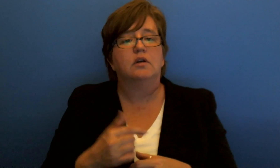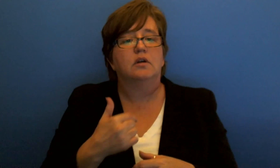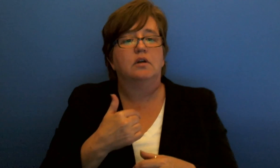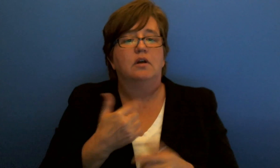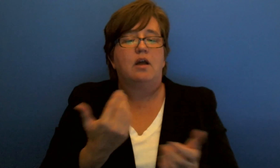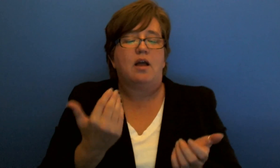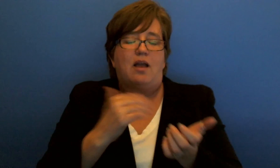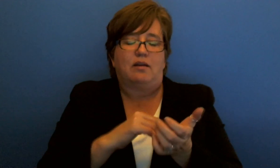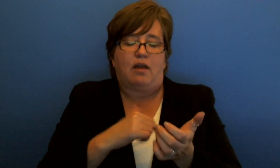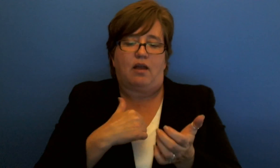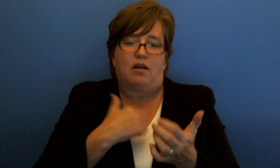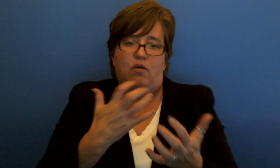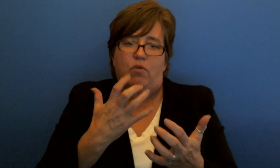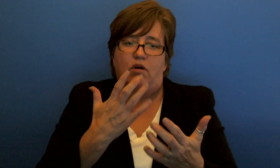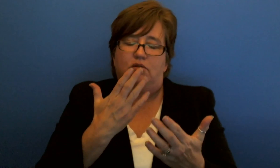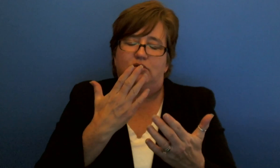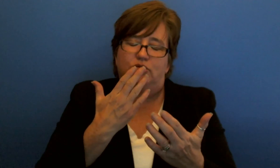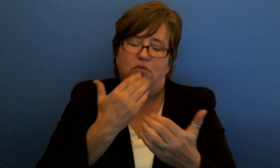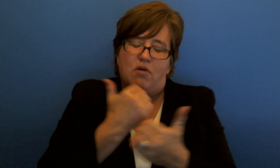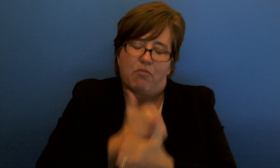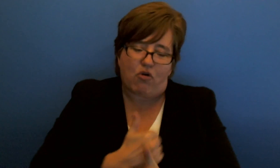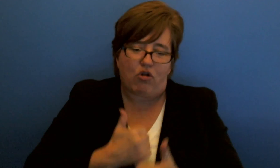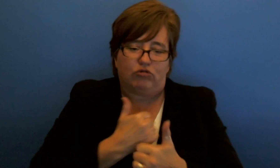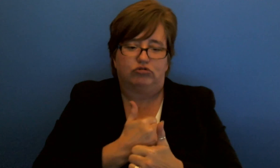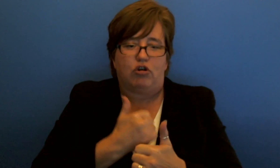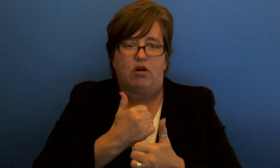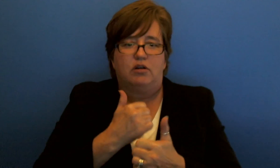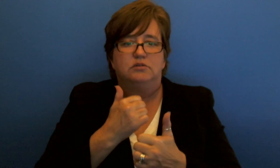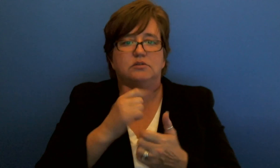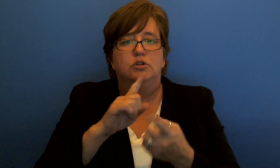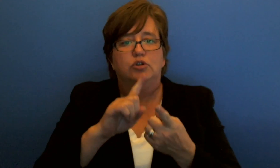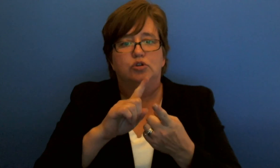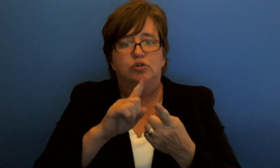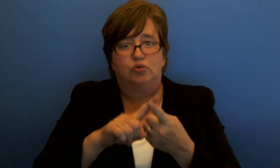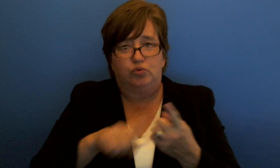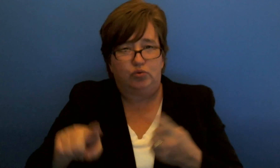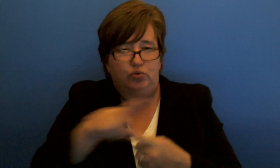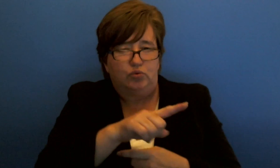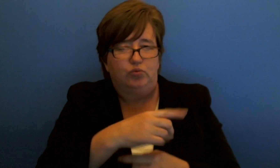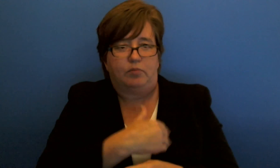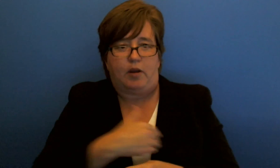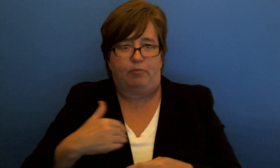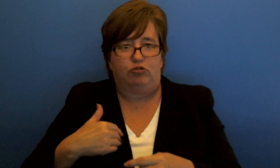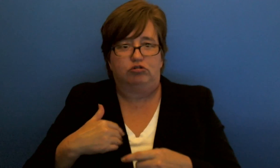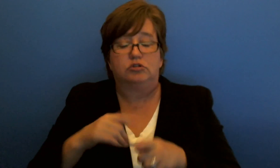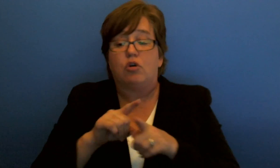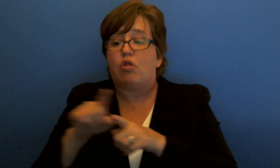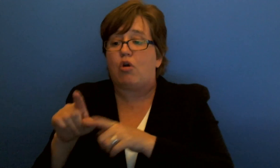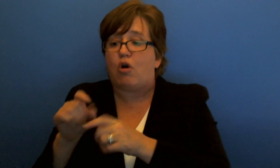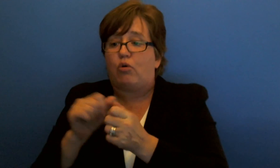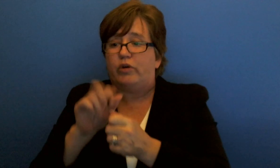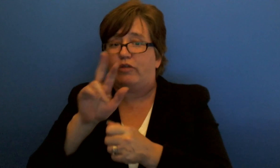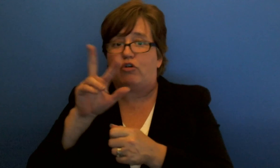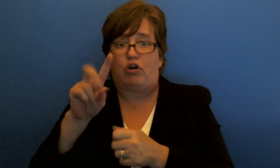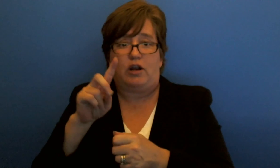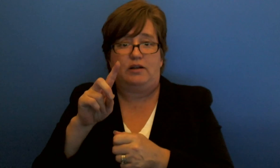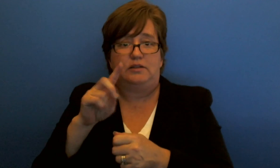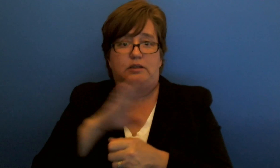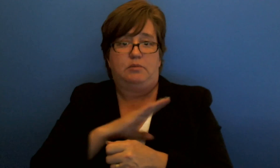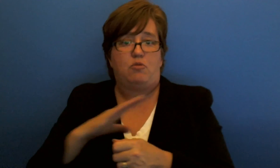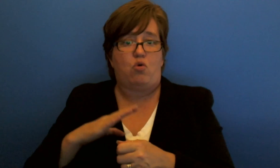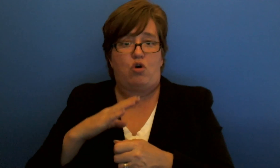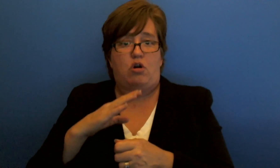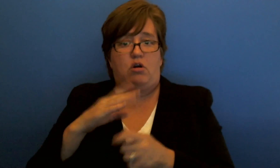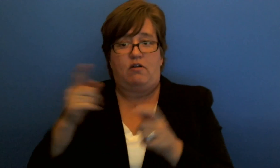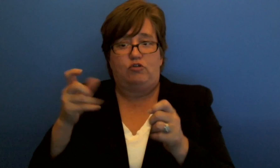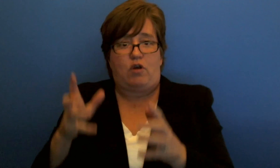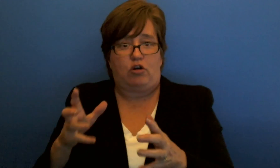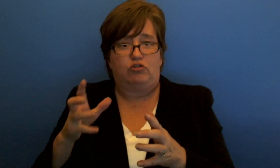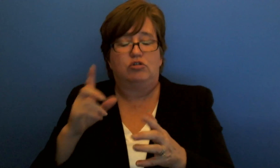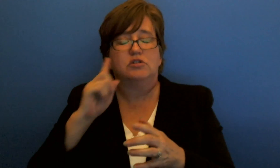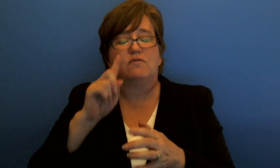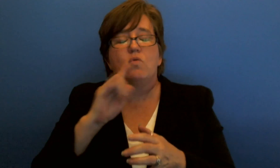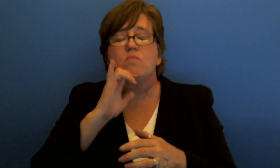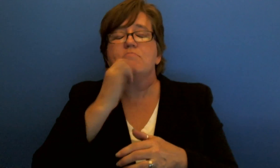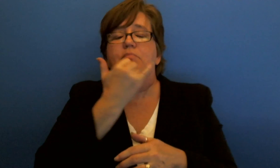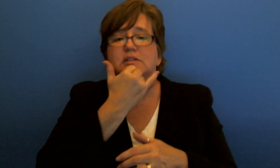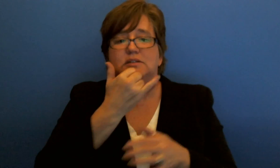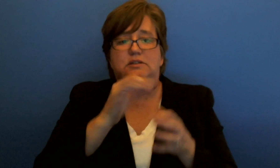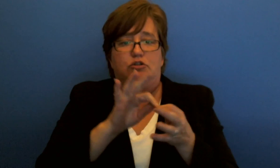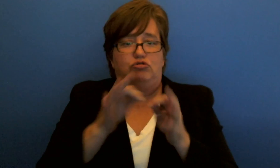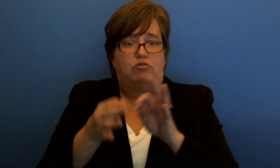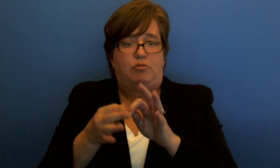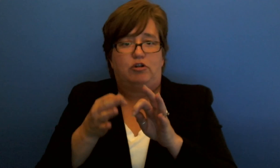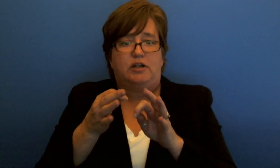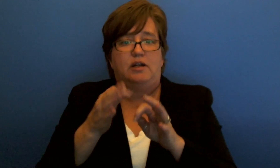Again, I want to extend my sincerest apologies, along with the RID Board of Directors, to the members, for misinterpreting the